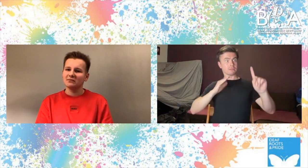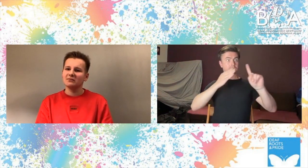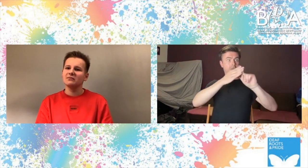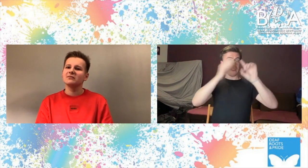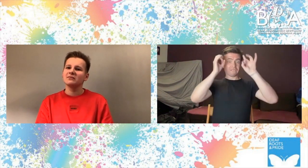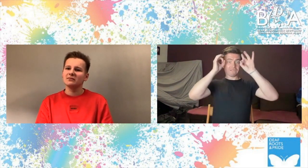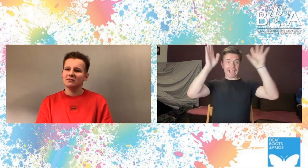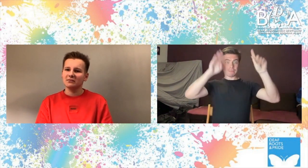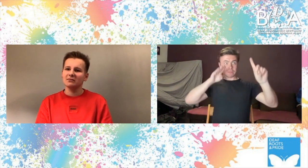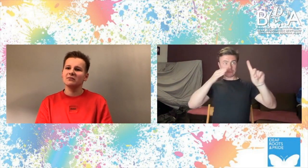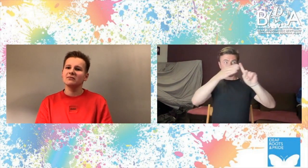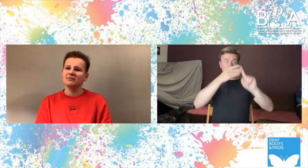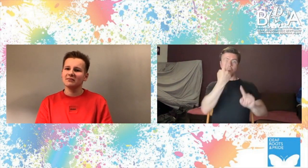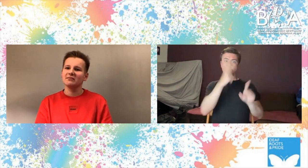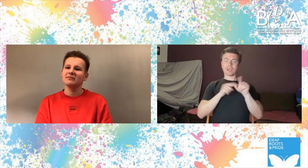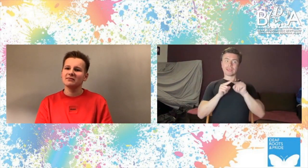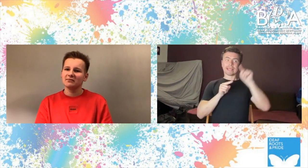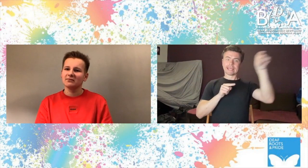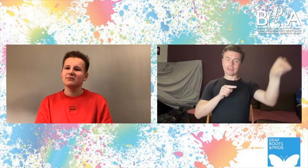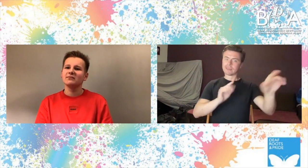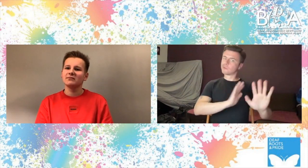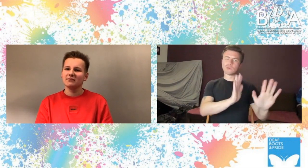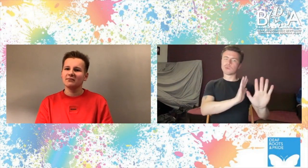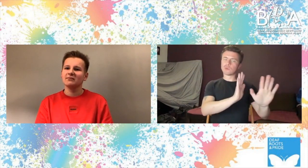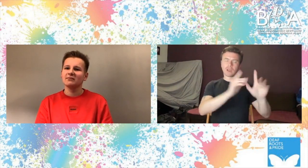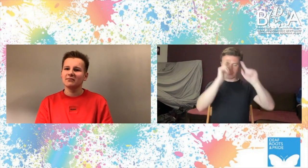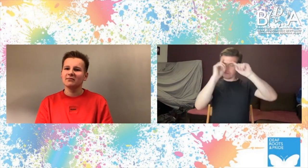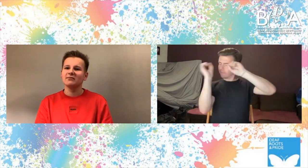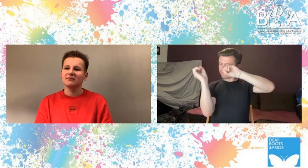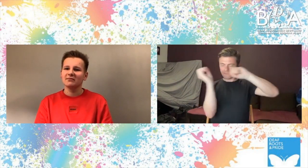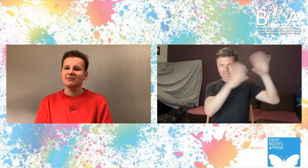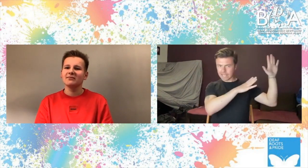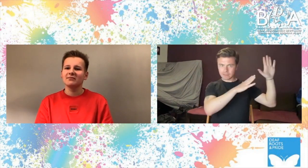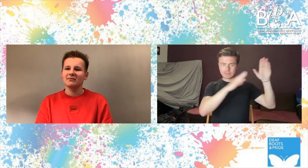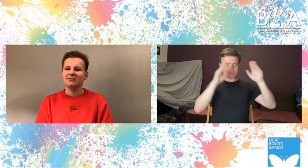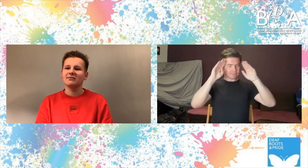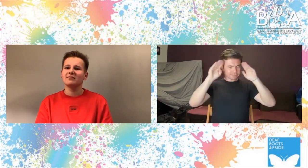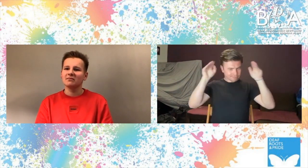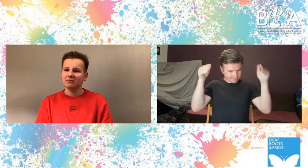pace yourself, don’t expect to become famous within a year. Forget that notion.